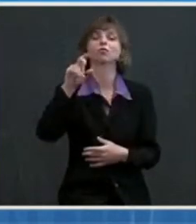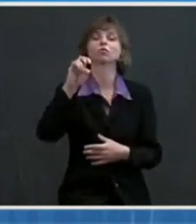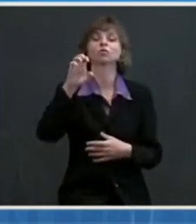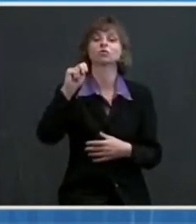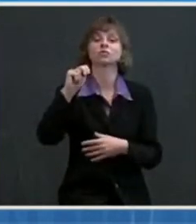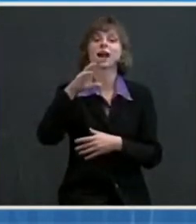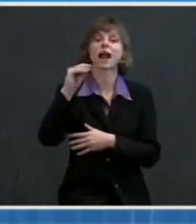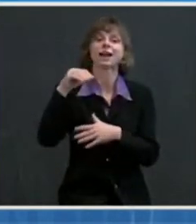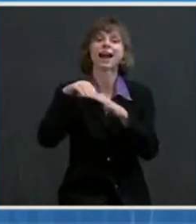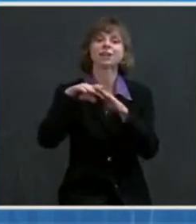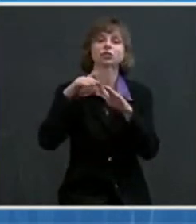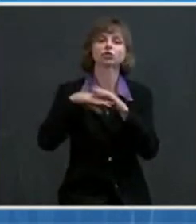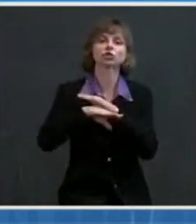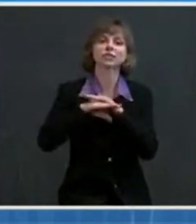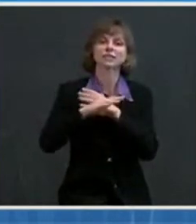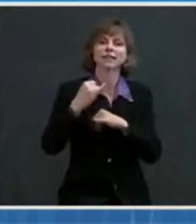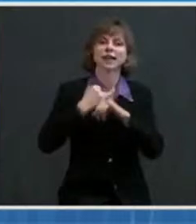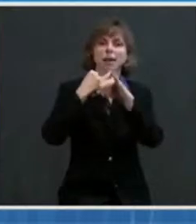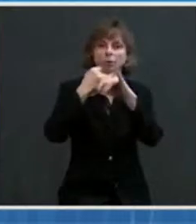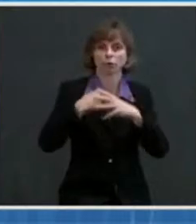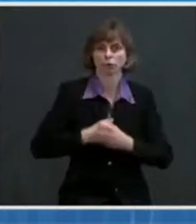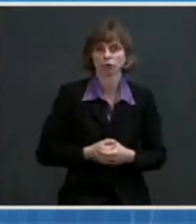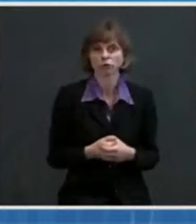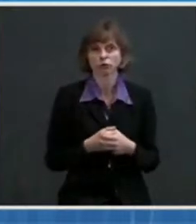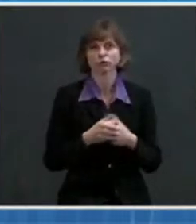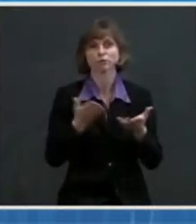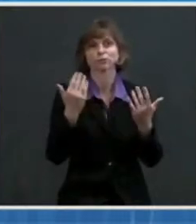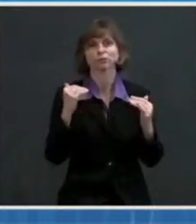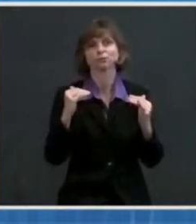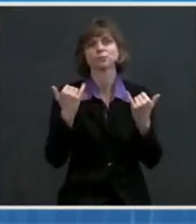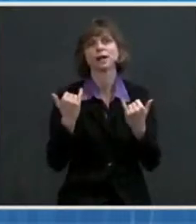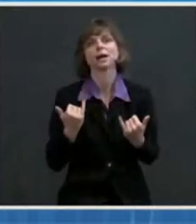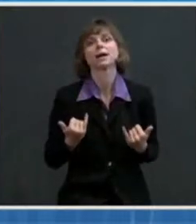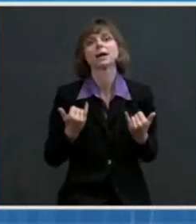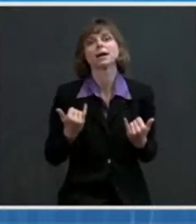REVERSE INHIBITORS. THE INTEGRATION INHIBITORS AND